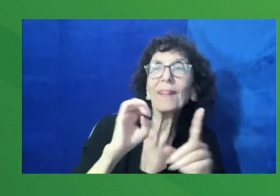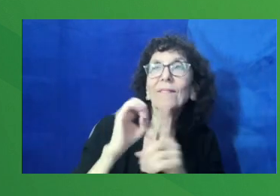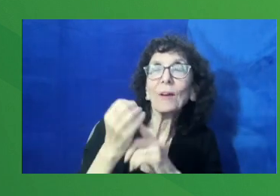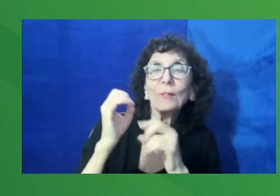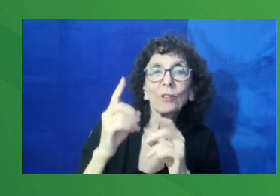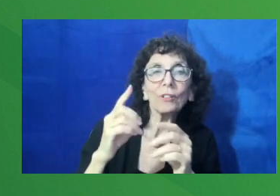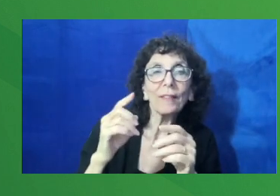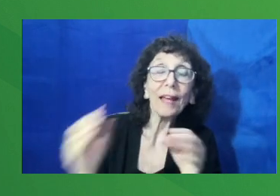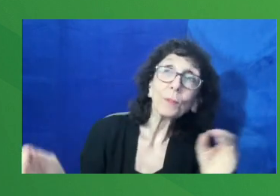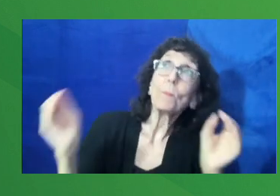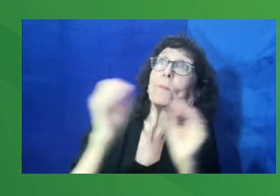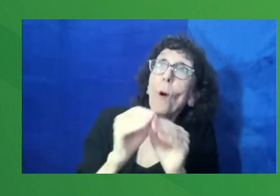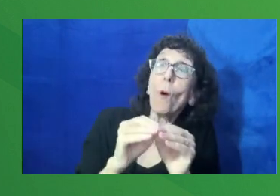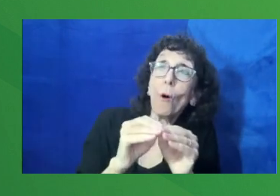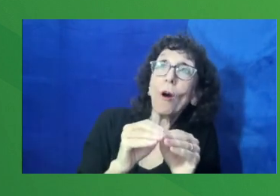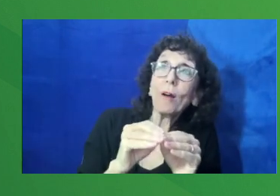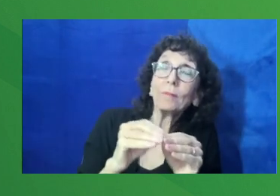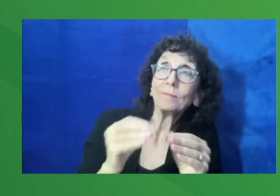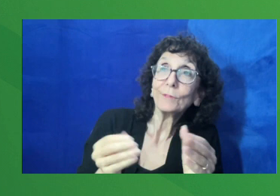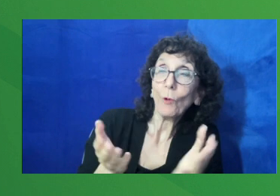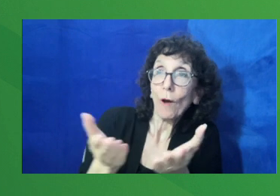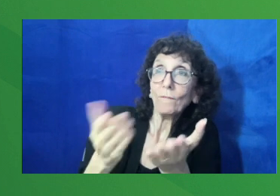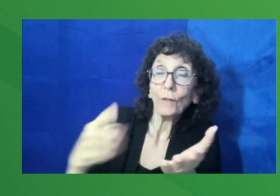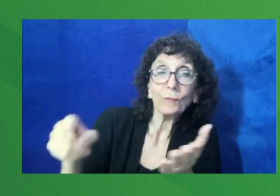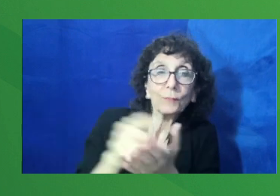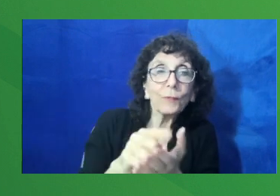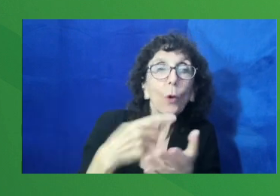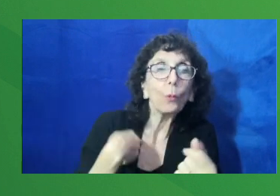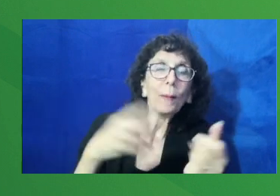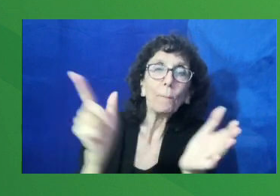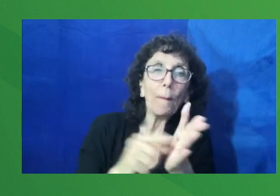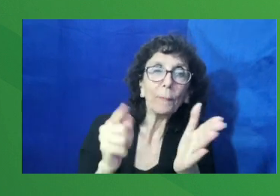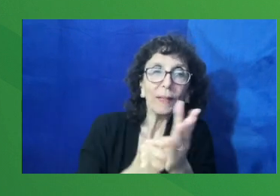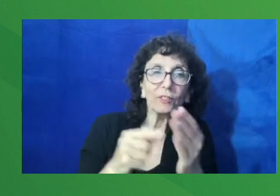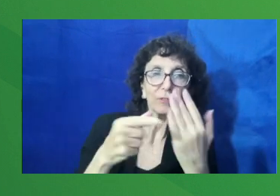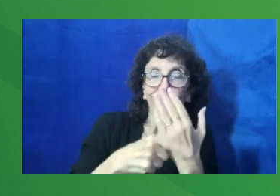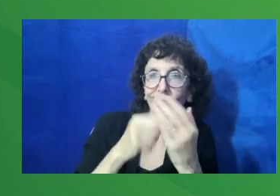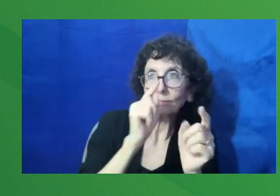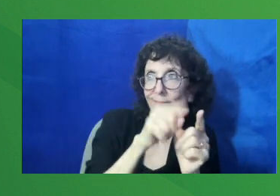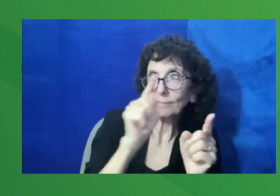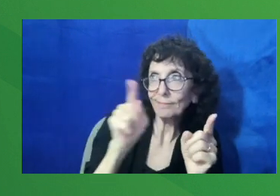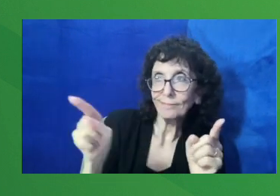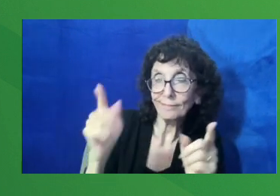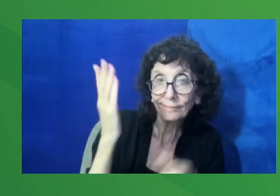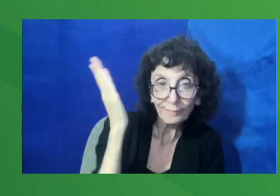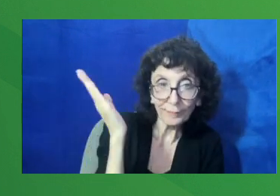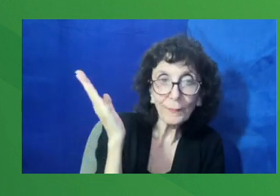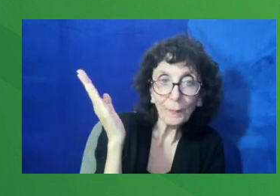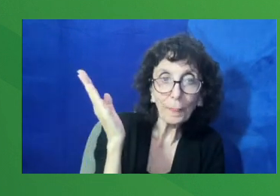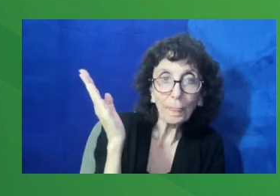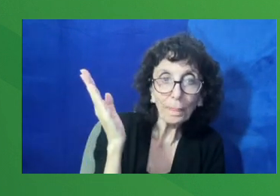We developed a series of publications. That are setting the standards for high-quality